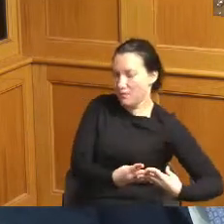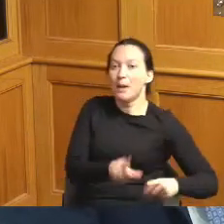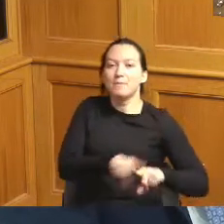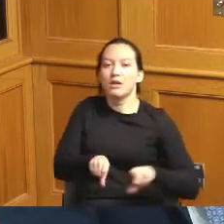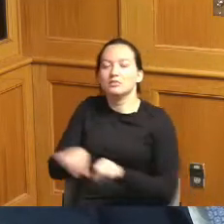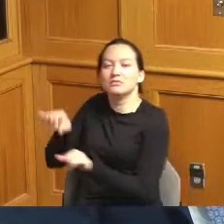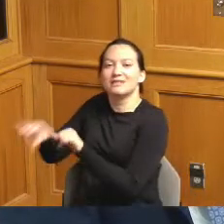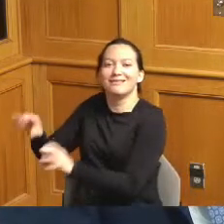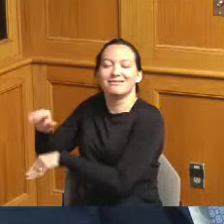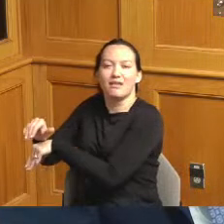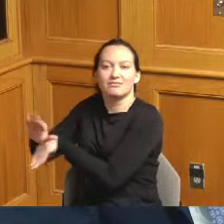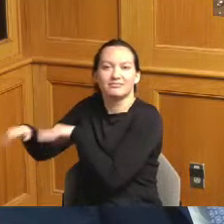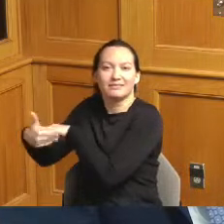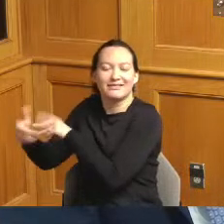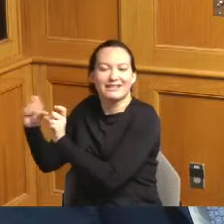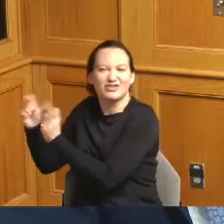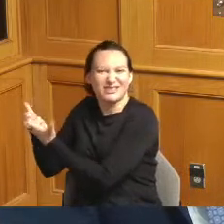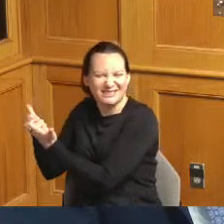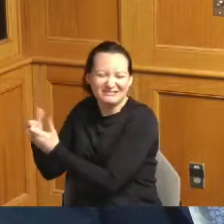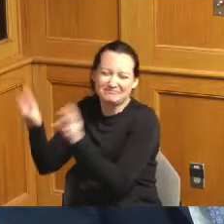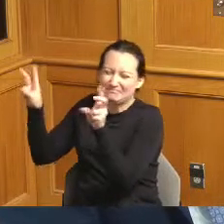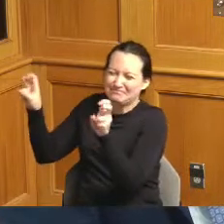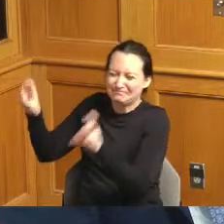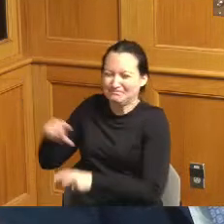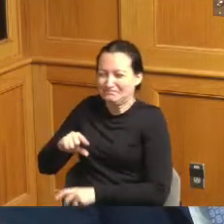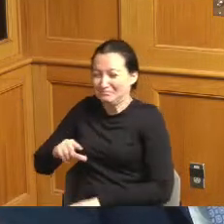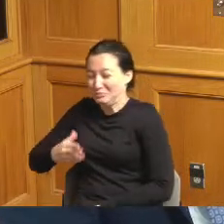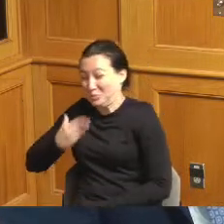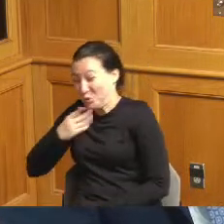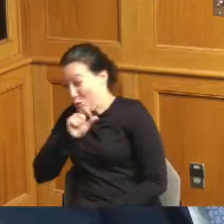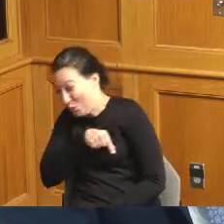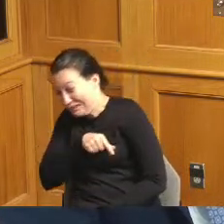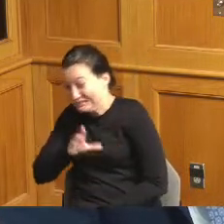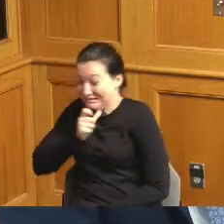the night at the agency so you can say that's quality or not but that's sort of where they're